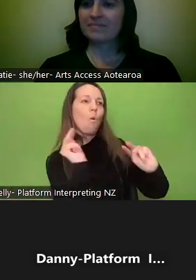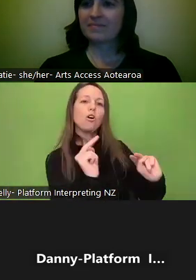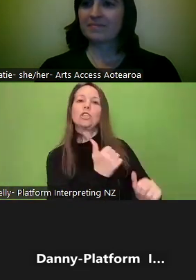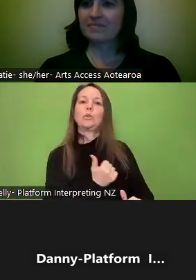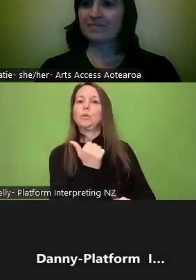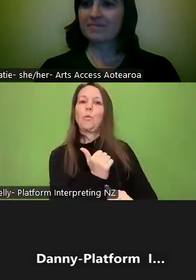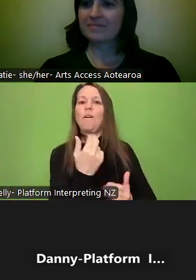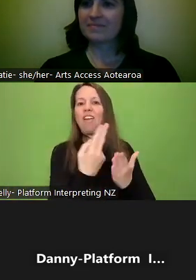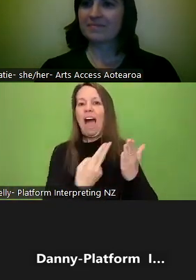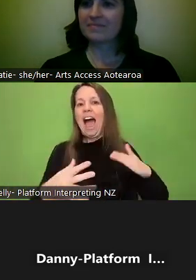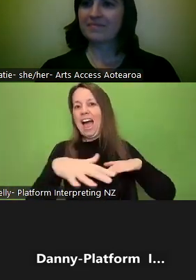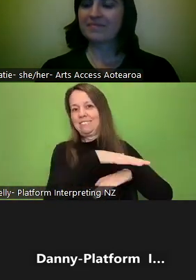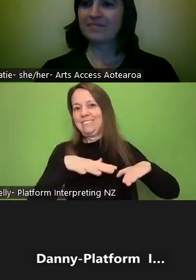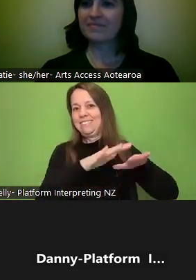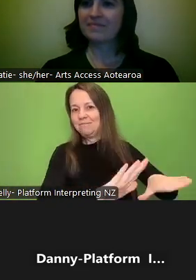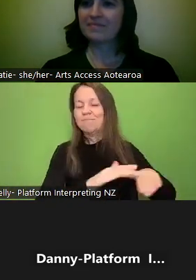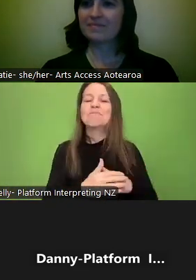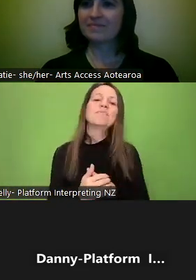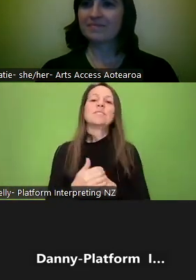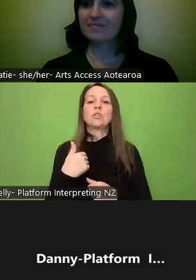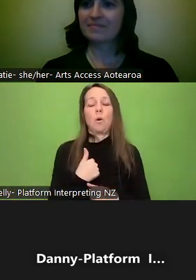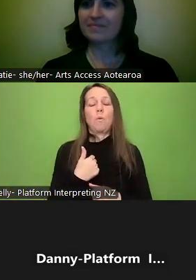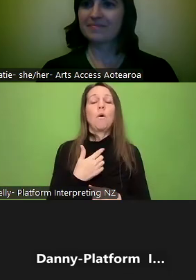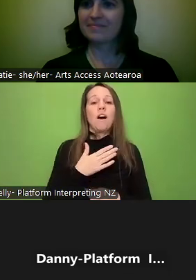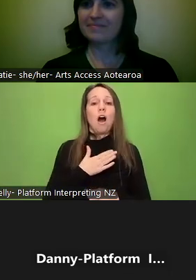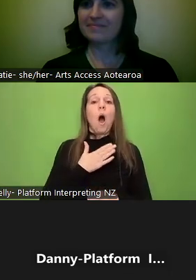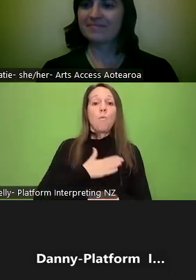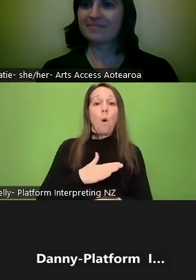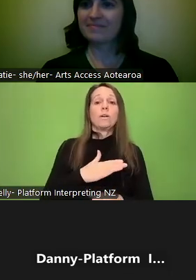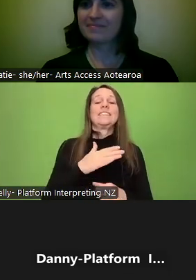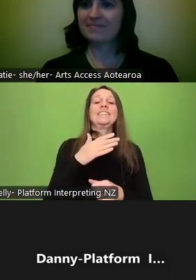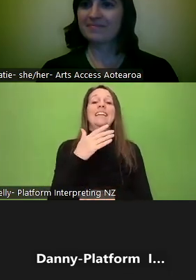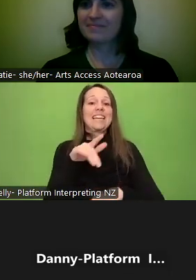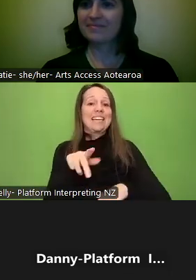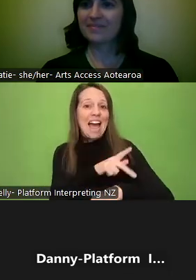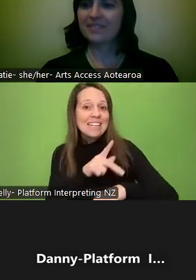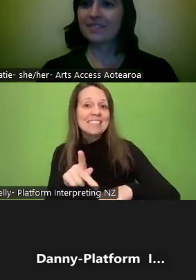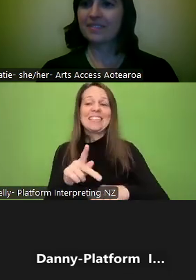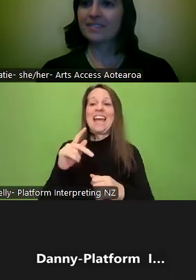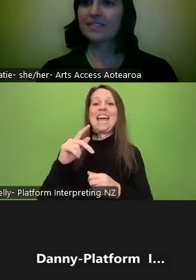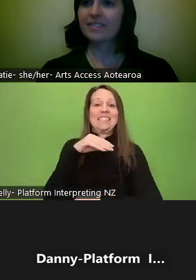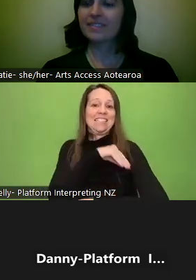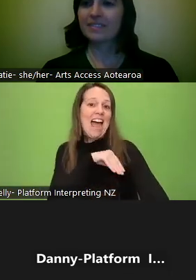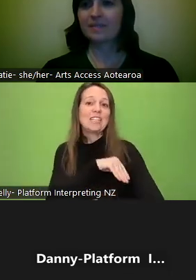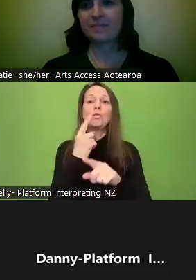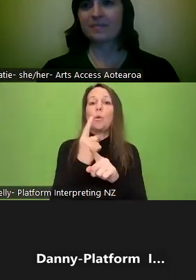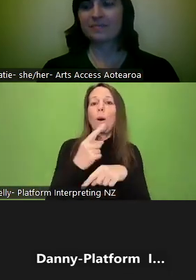going to let both Katie and Stace talk about all of the amazing information that they have about